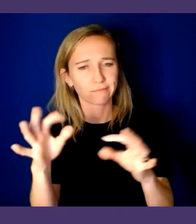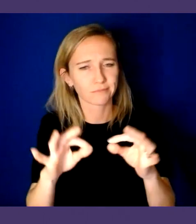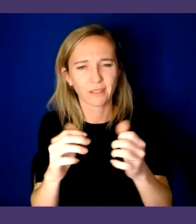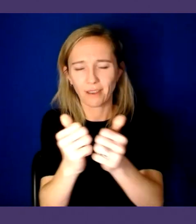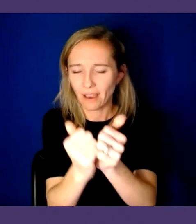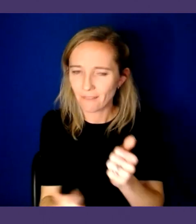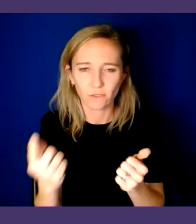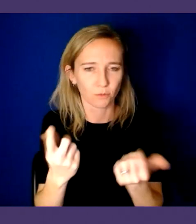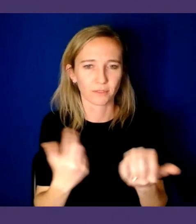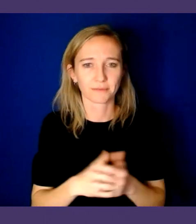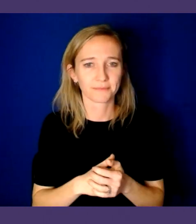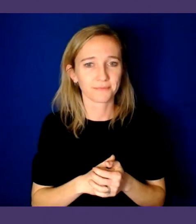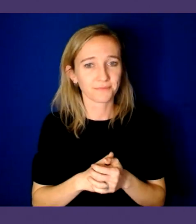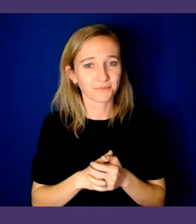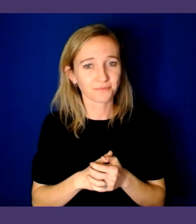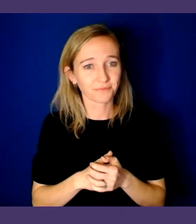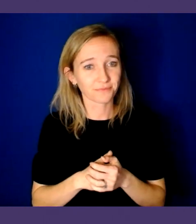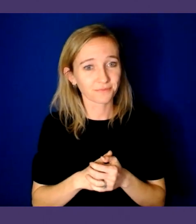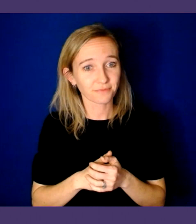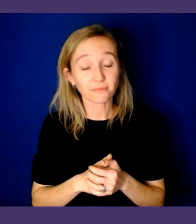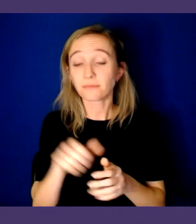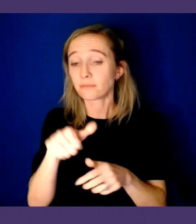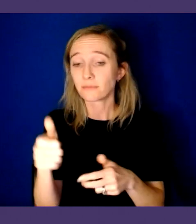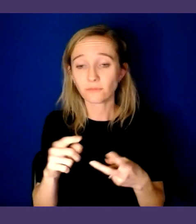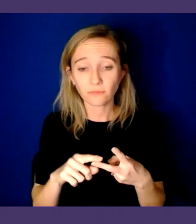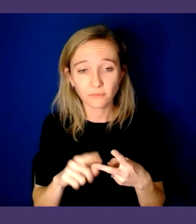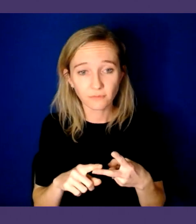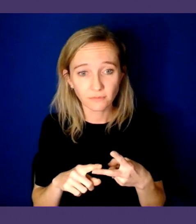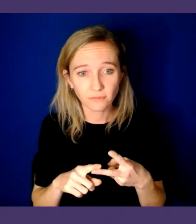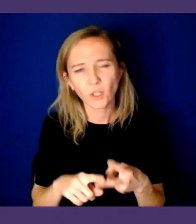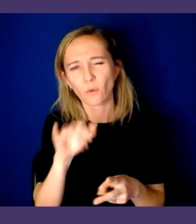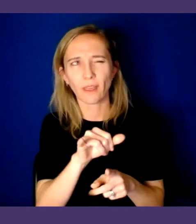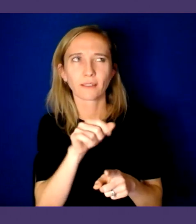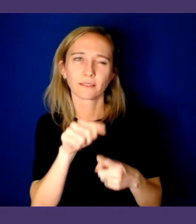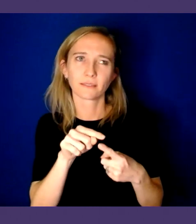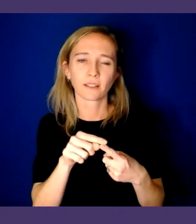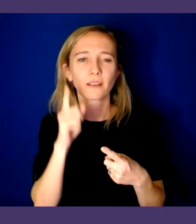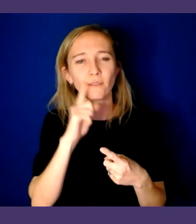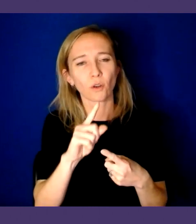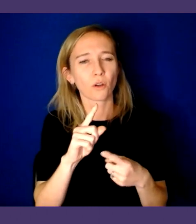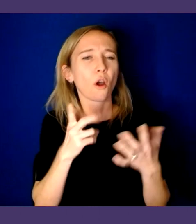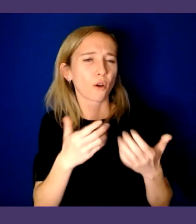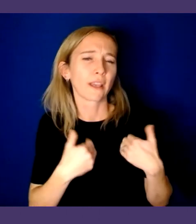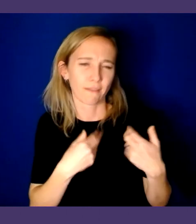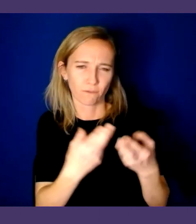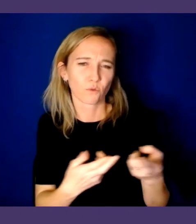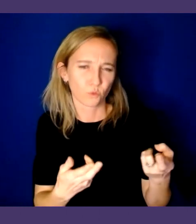The other thing is, that's for existing resources. That's great, fine.